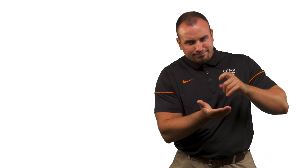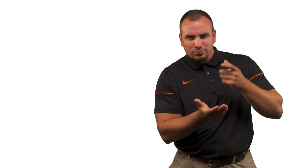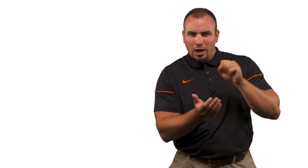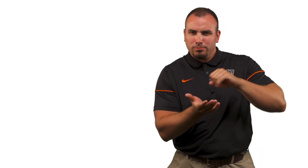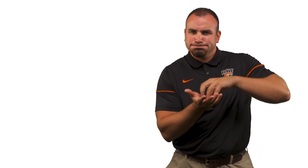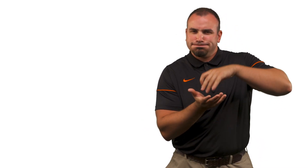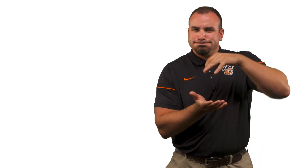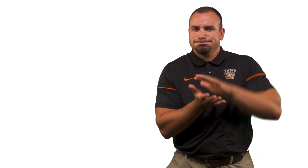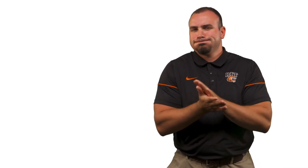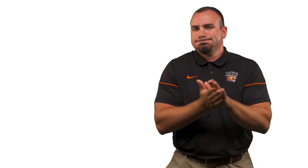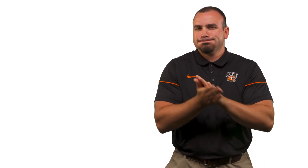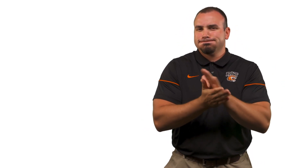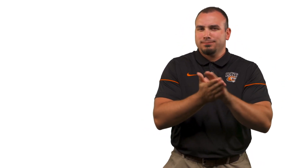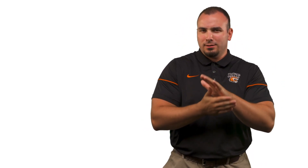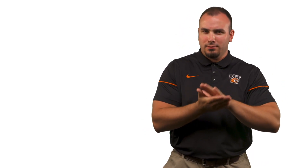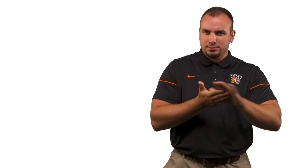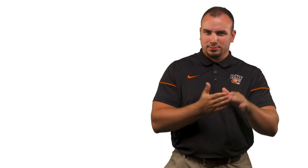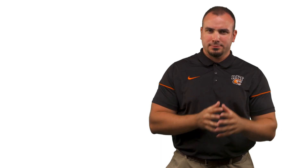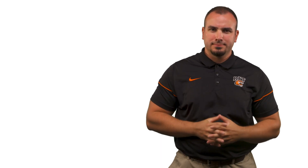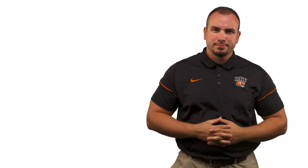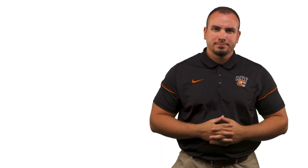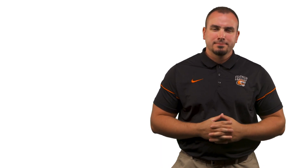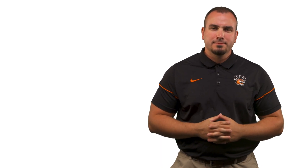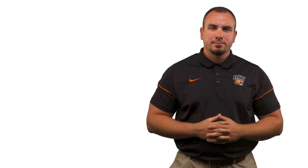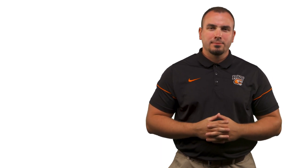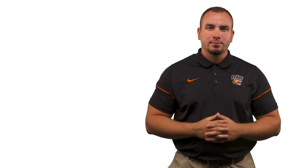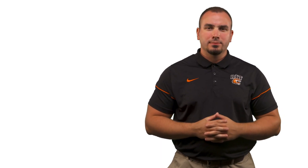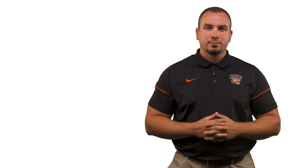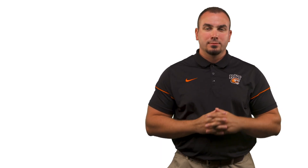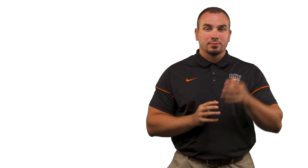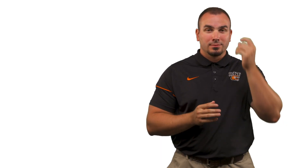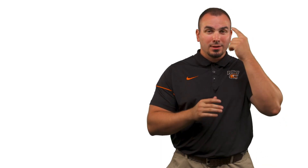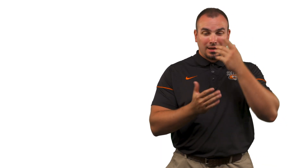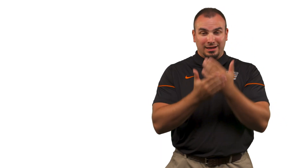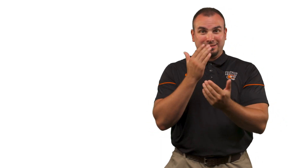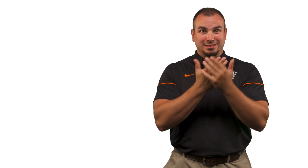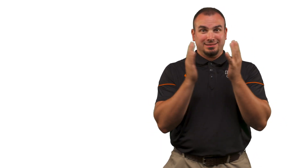Make sure you use enough soap to create a good lather.